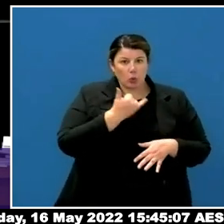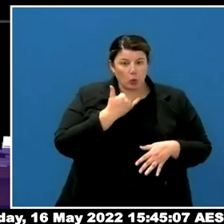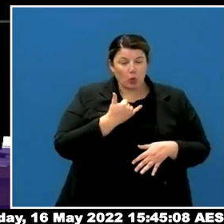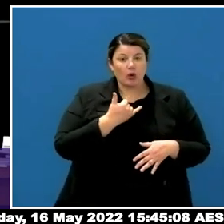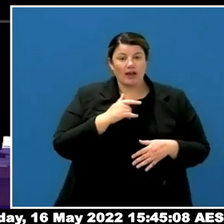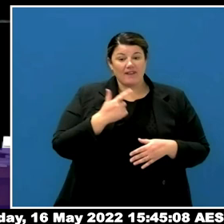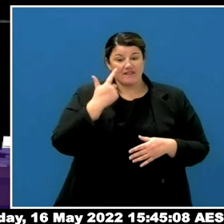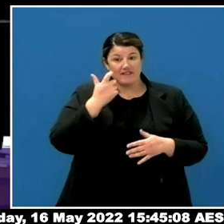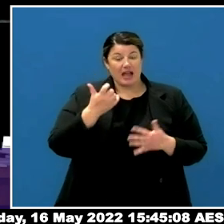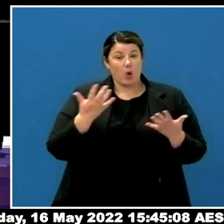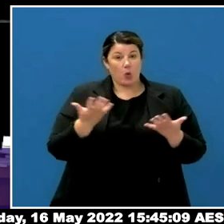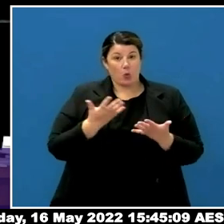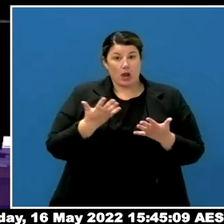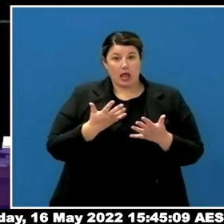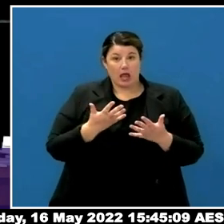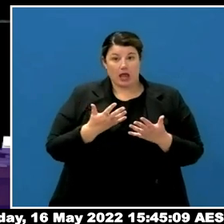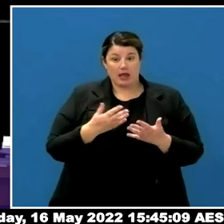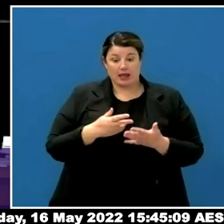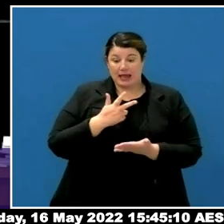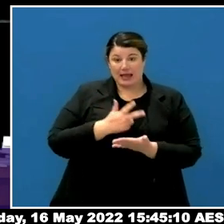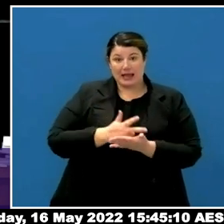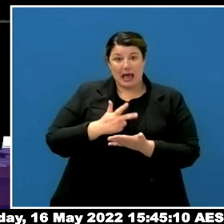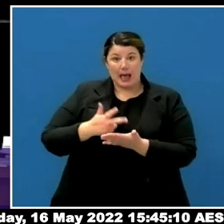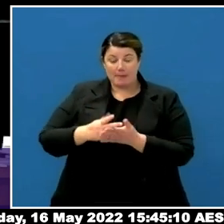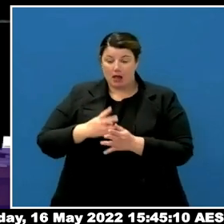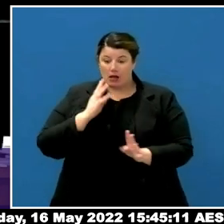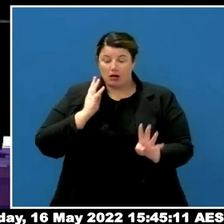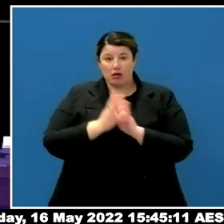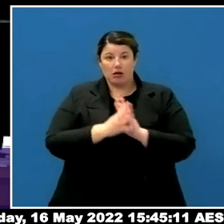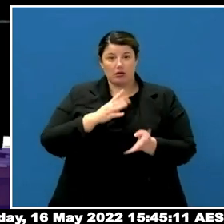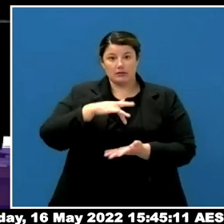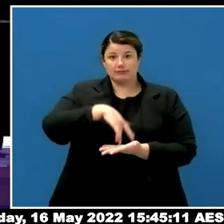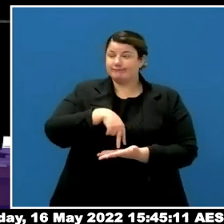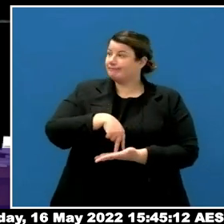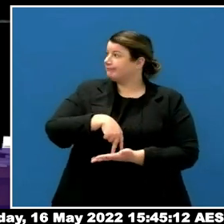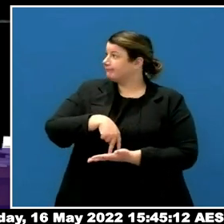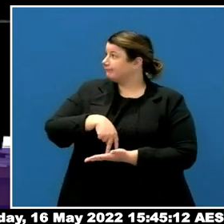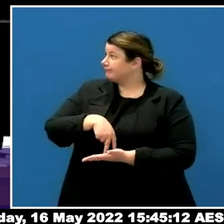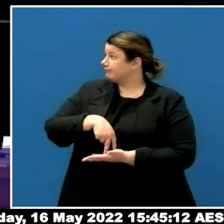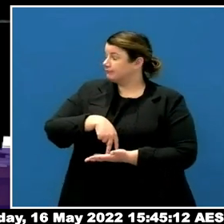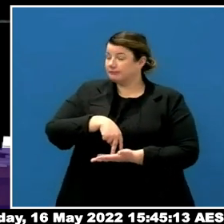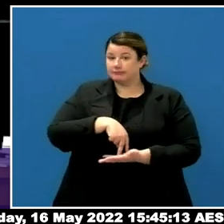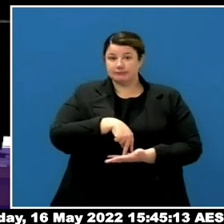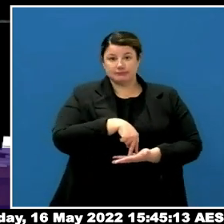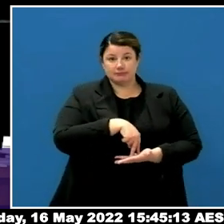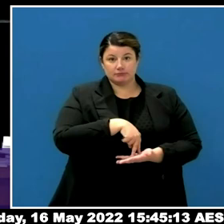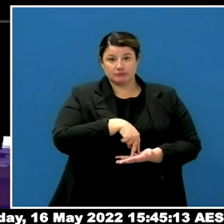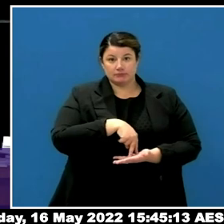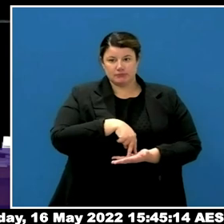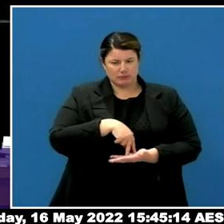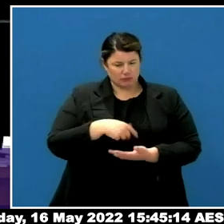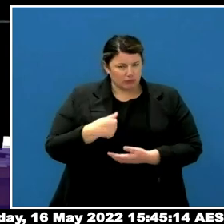road outside the shopping centre, which was not the story I was told by the Team Leader.